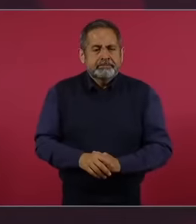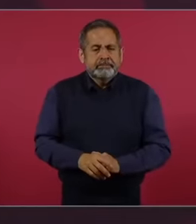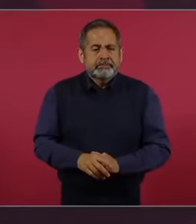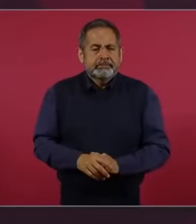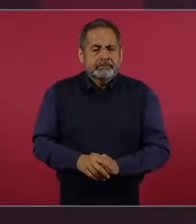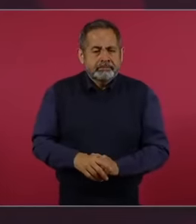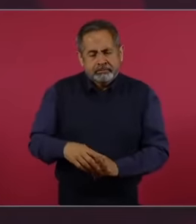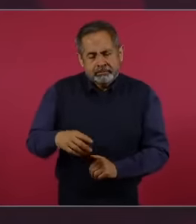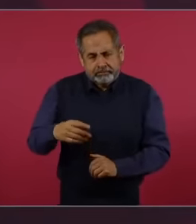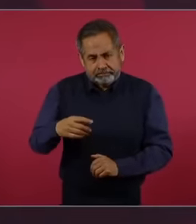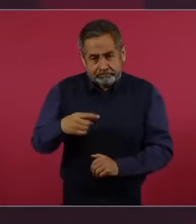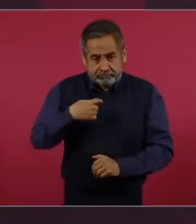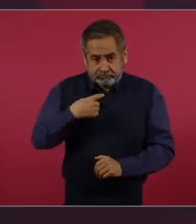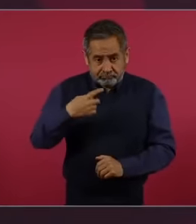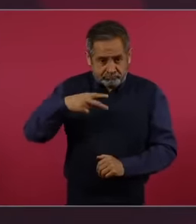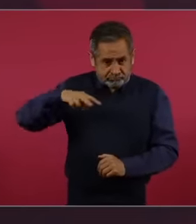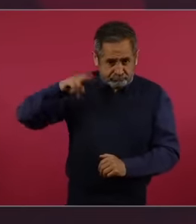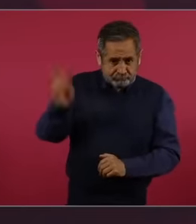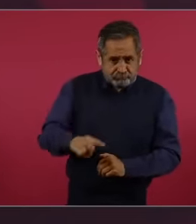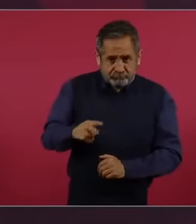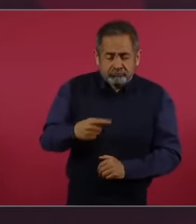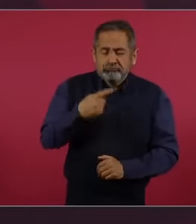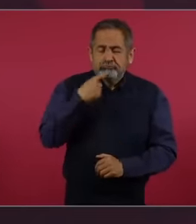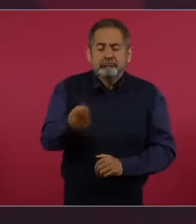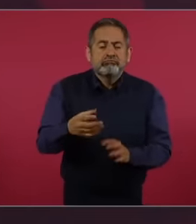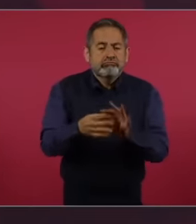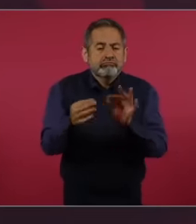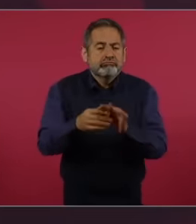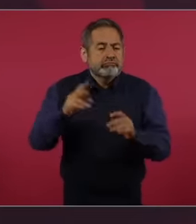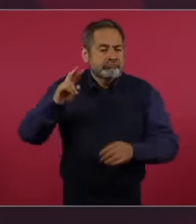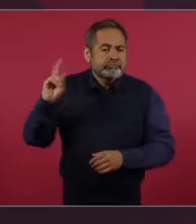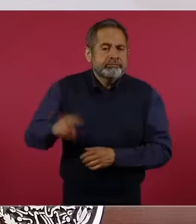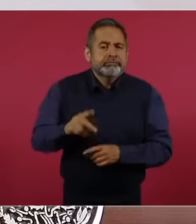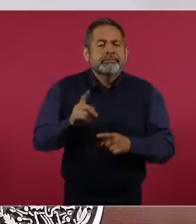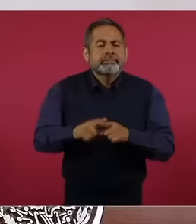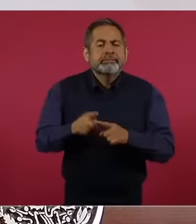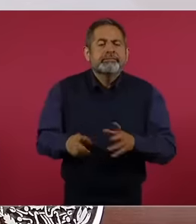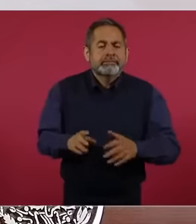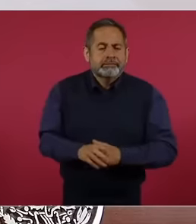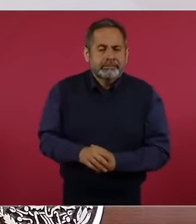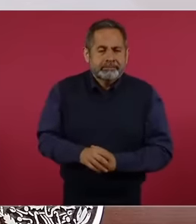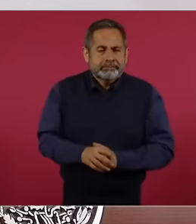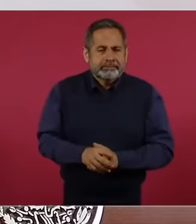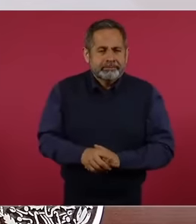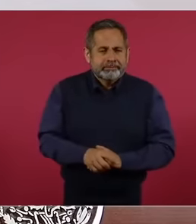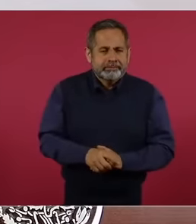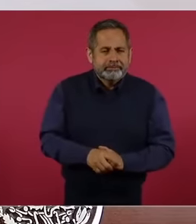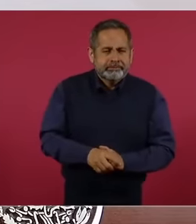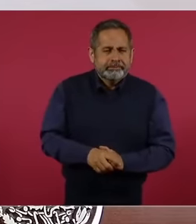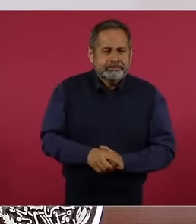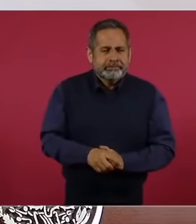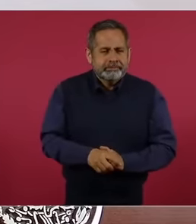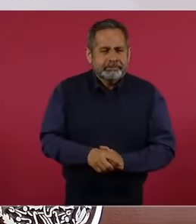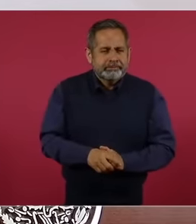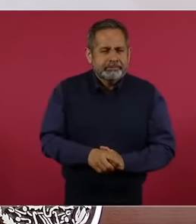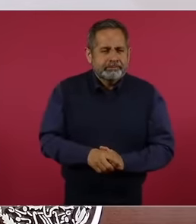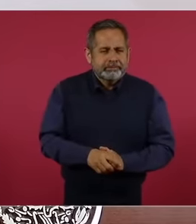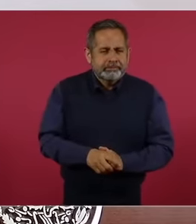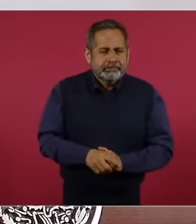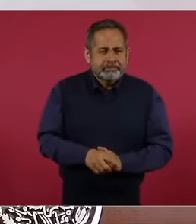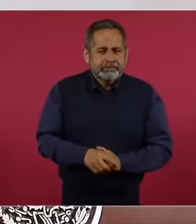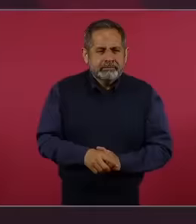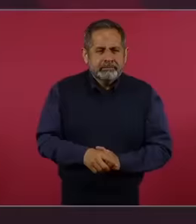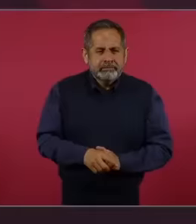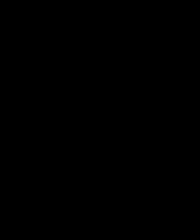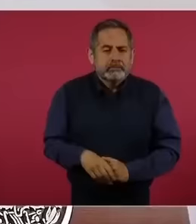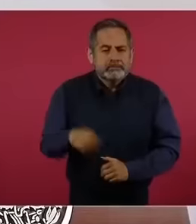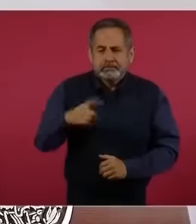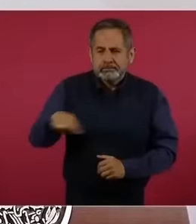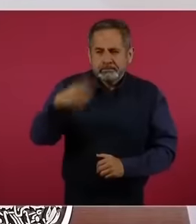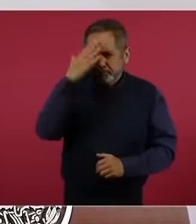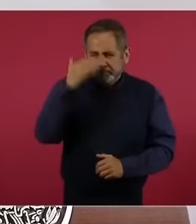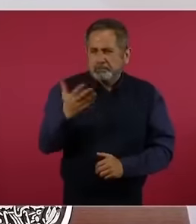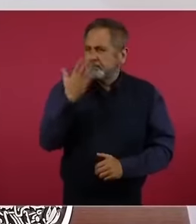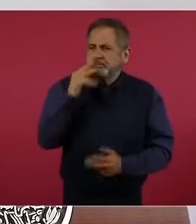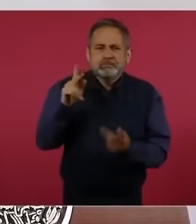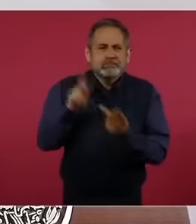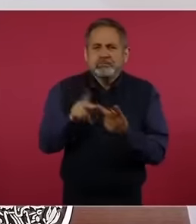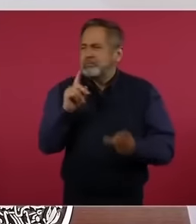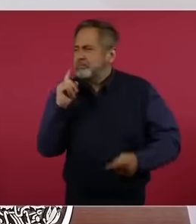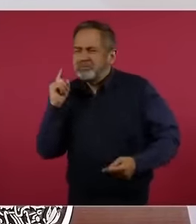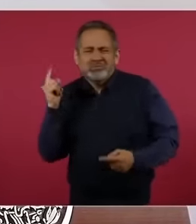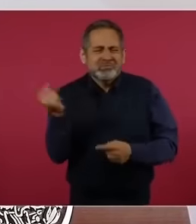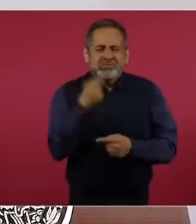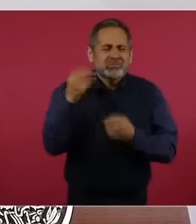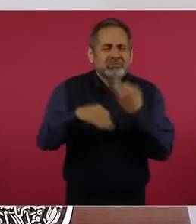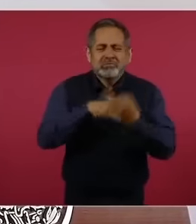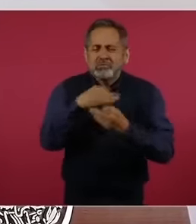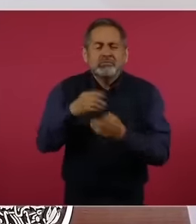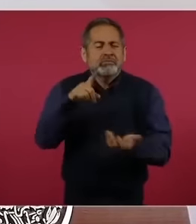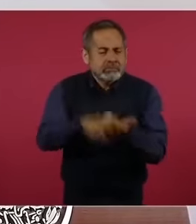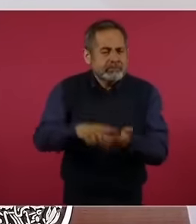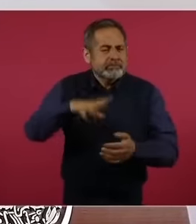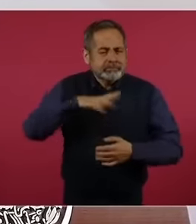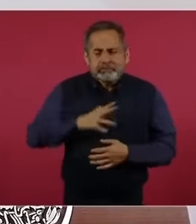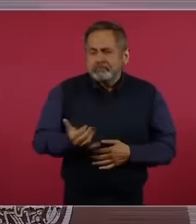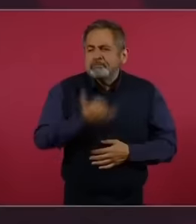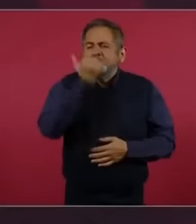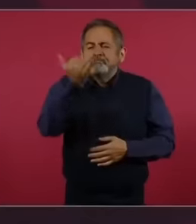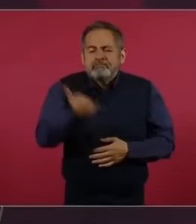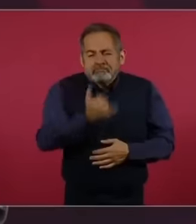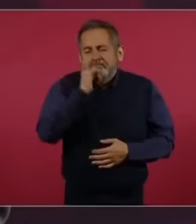truth if they are a little more critical we make mistakes The important thing is to